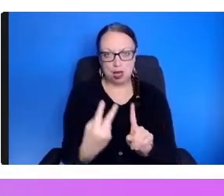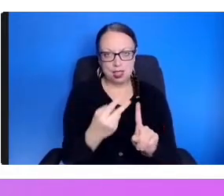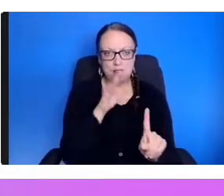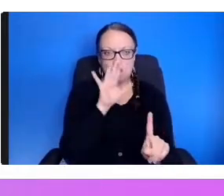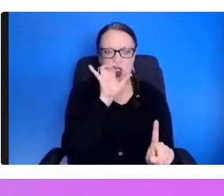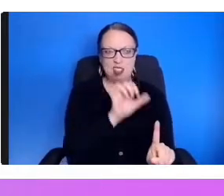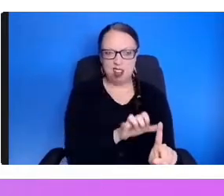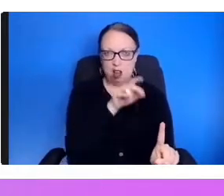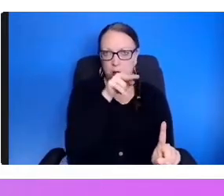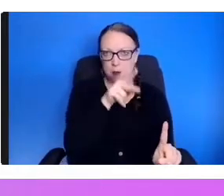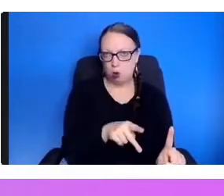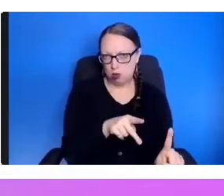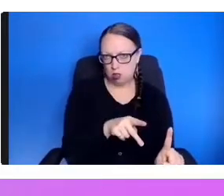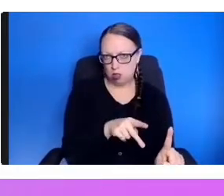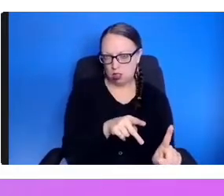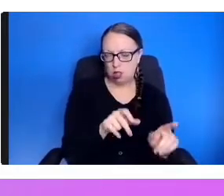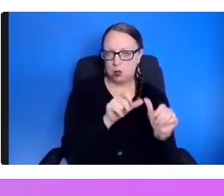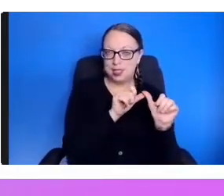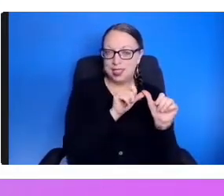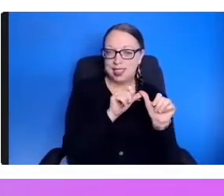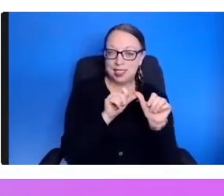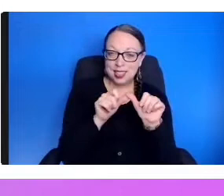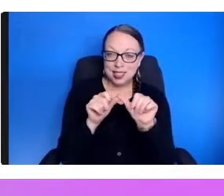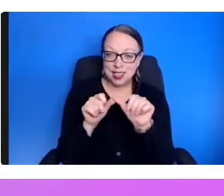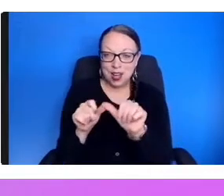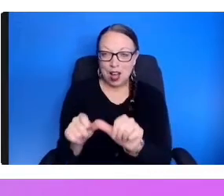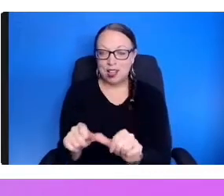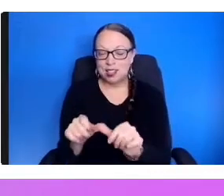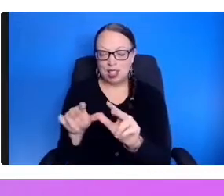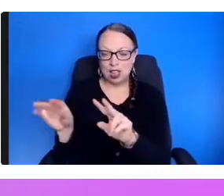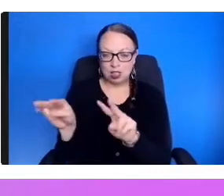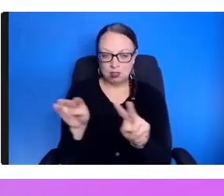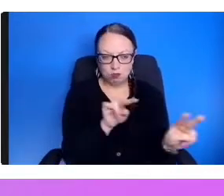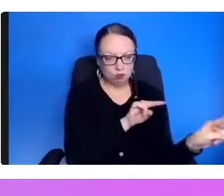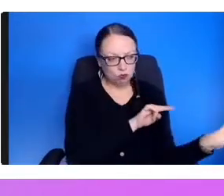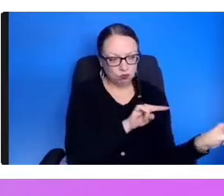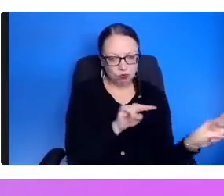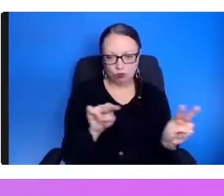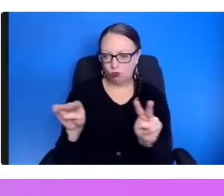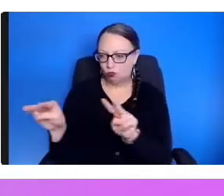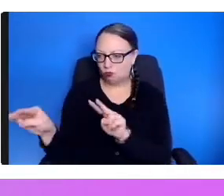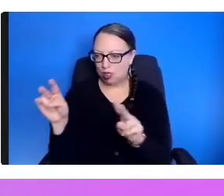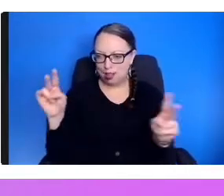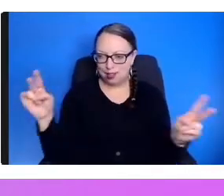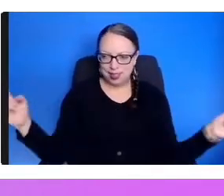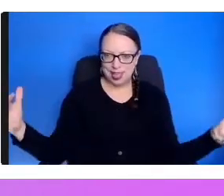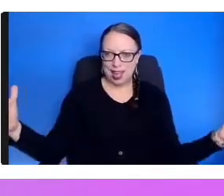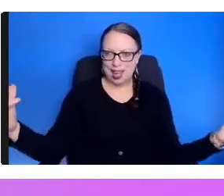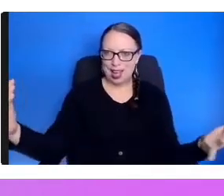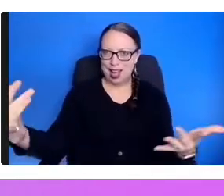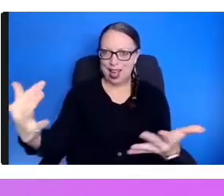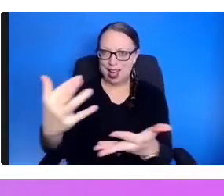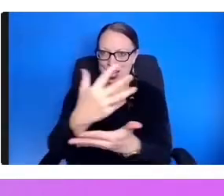so it's this constantly scanning the 360 degree to get those truths and fill the gaps.